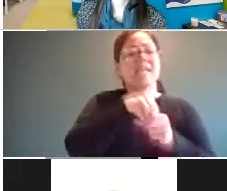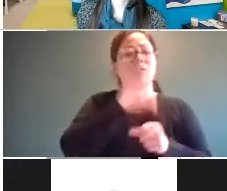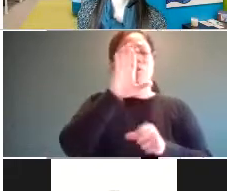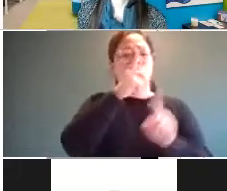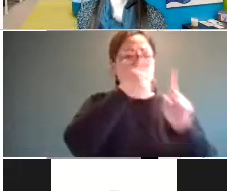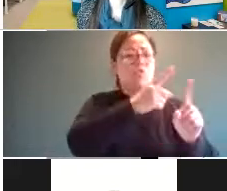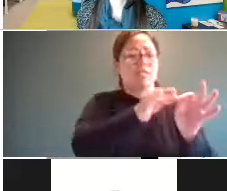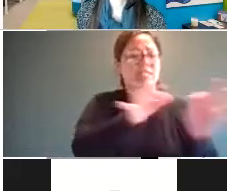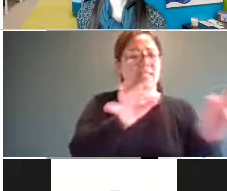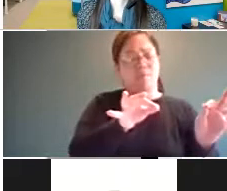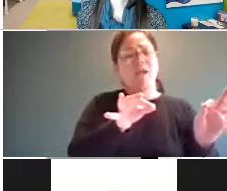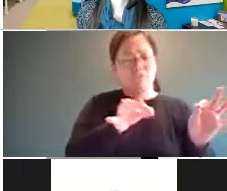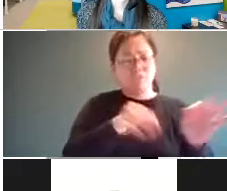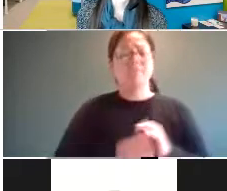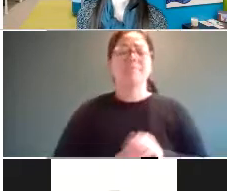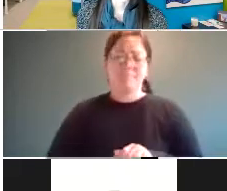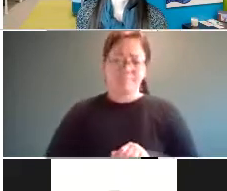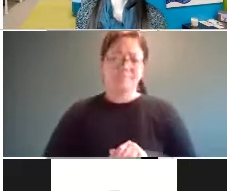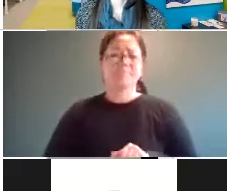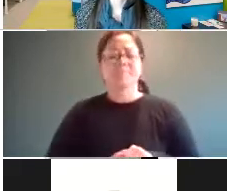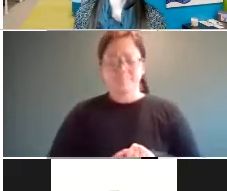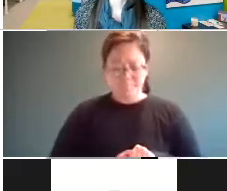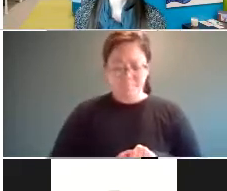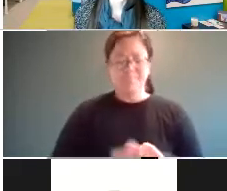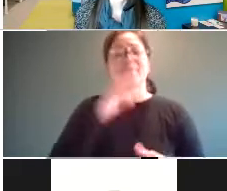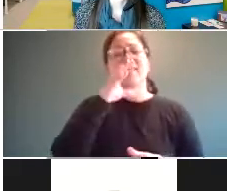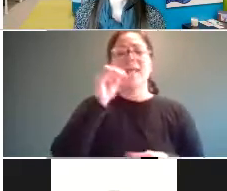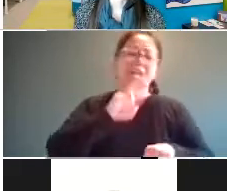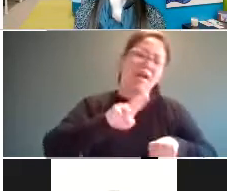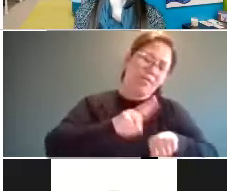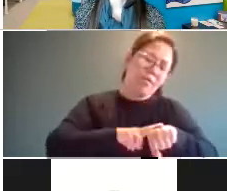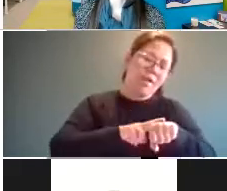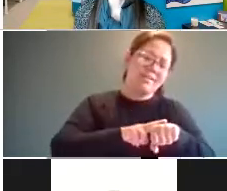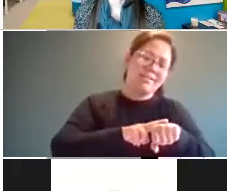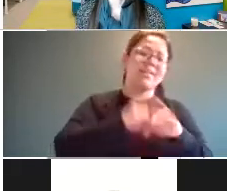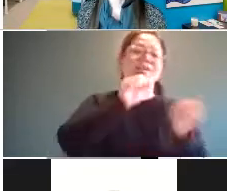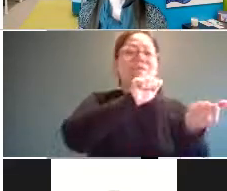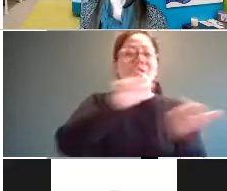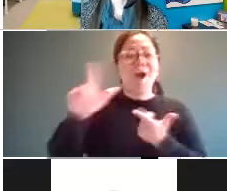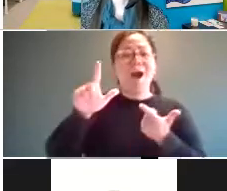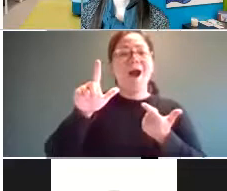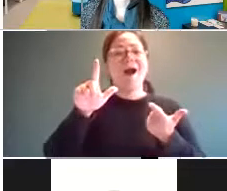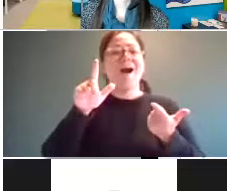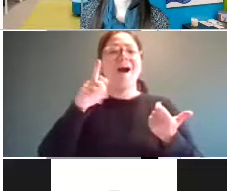versus being translated. And then of course, all of the things that make language wonderful